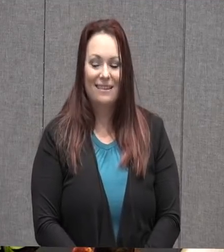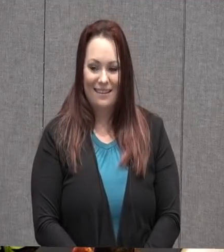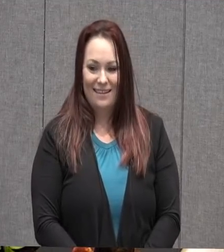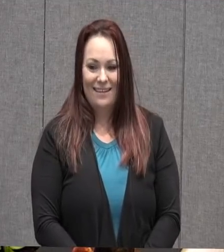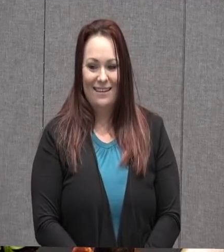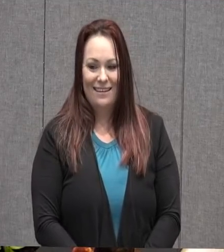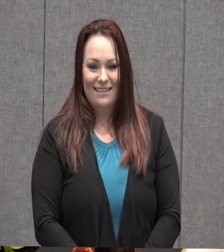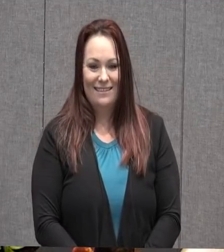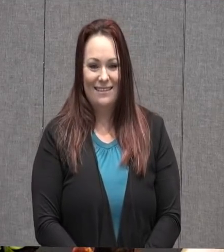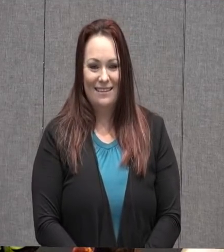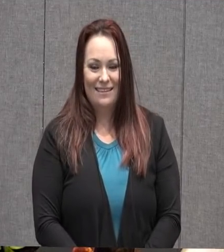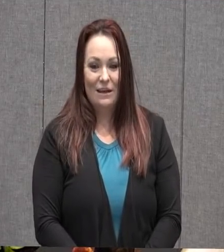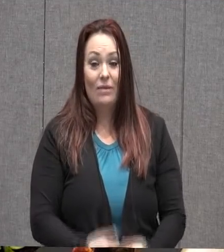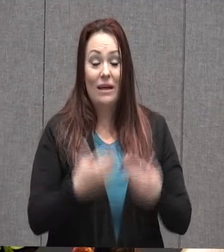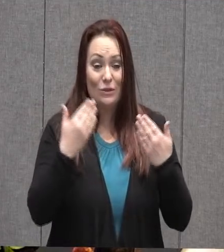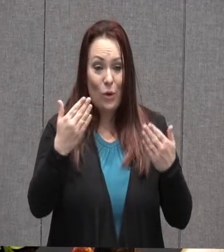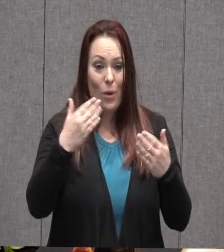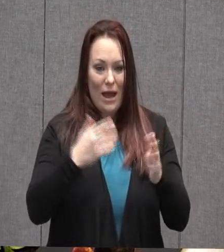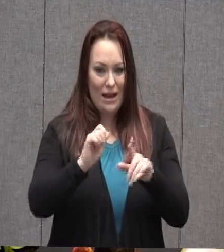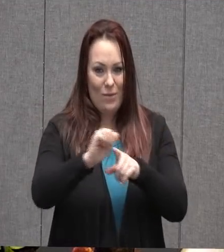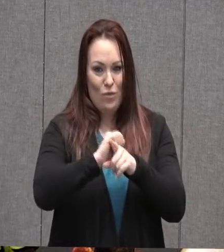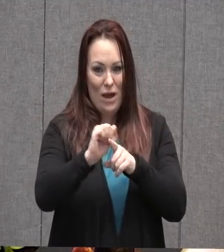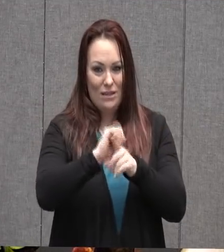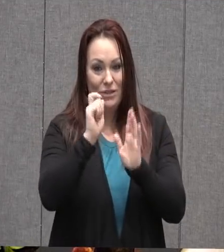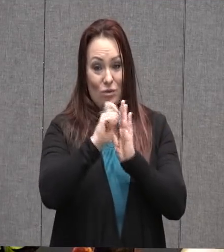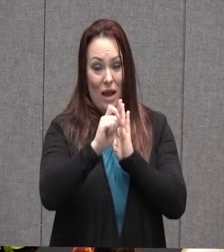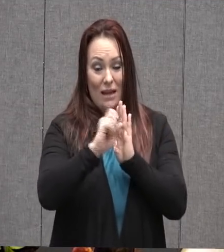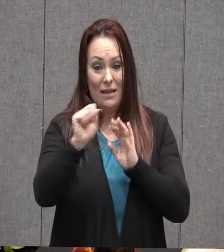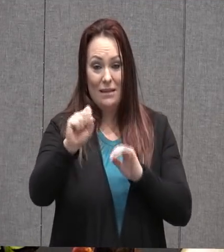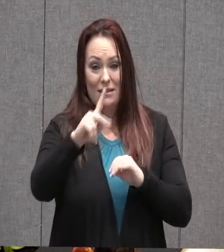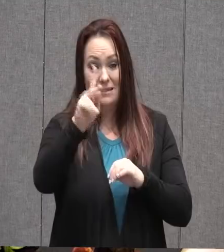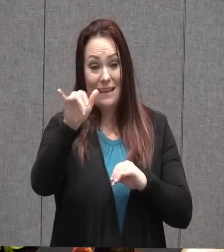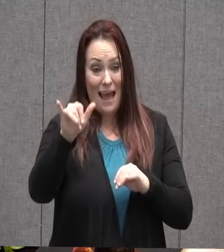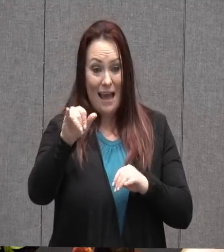So let's skywrite this word. Okay remember, skywriting you're gonna want